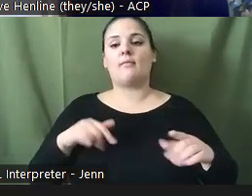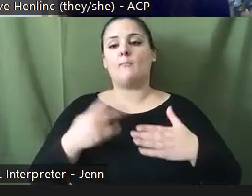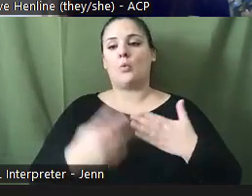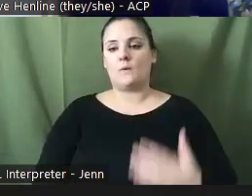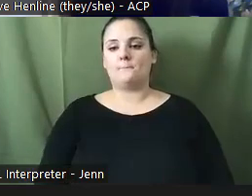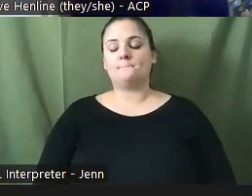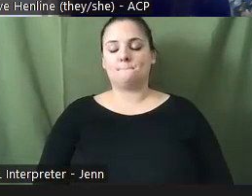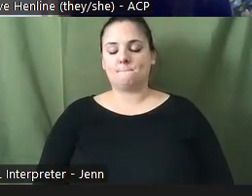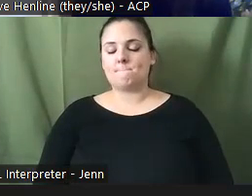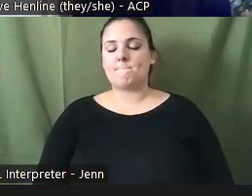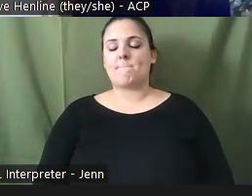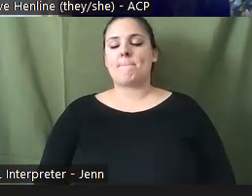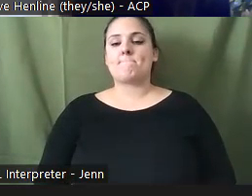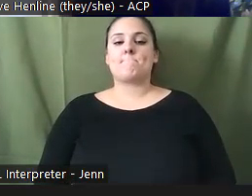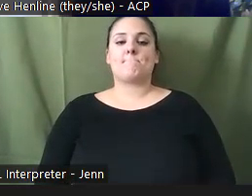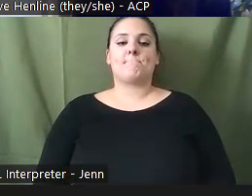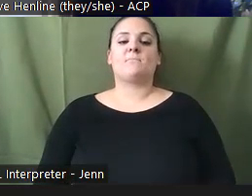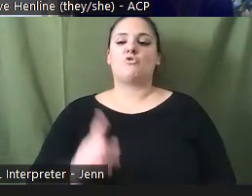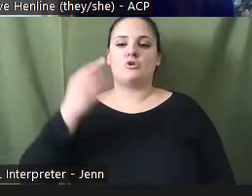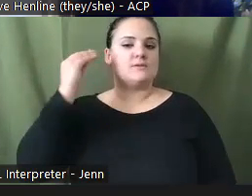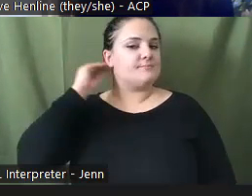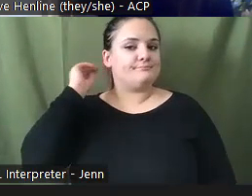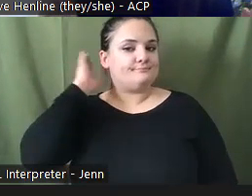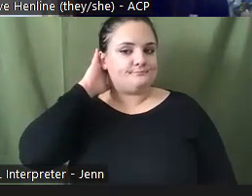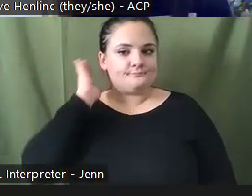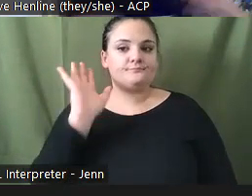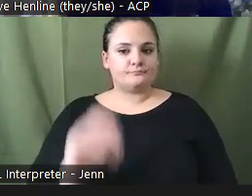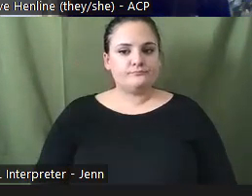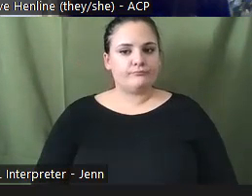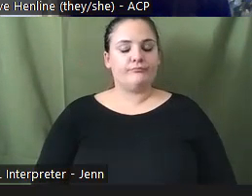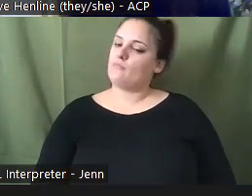There's just always things to think about, just in case people might not be thinking that